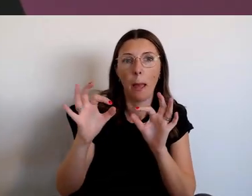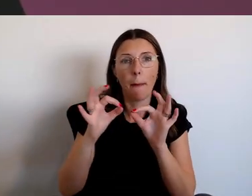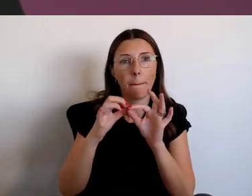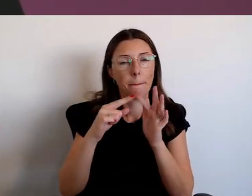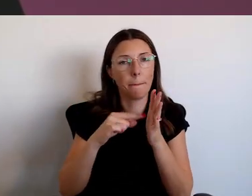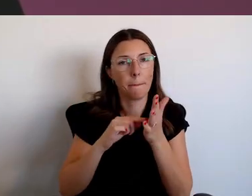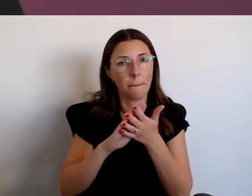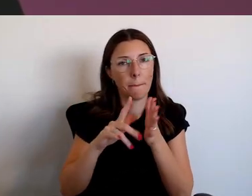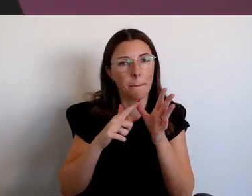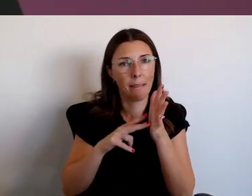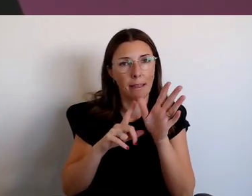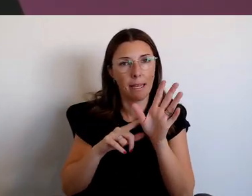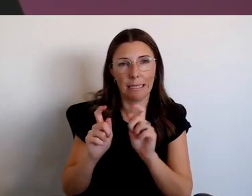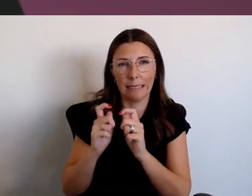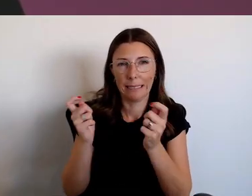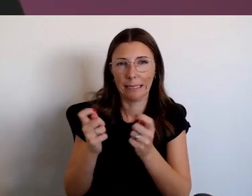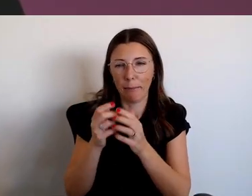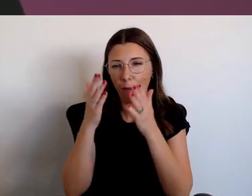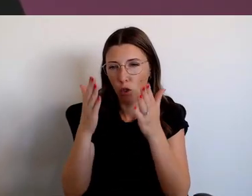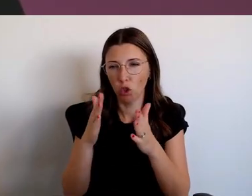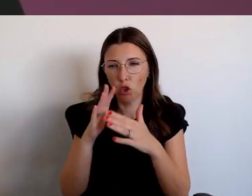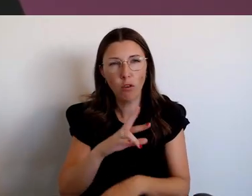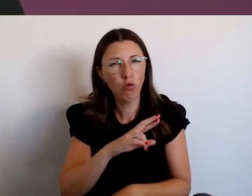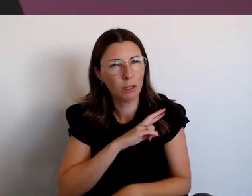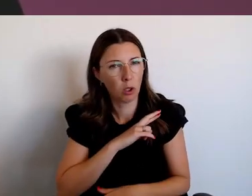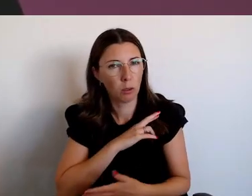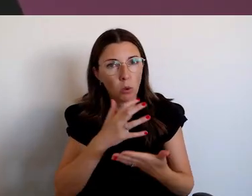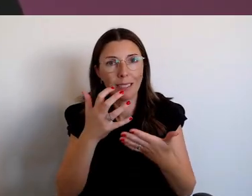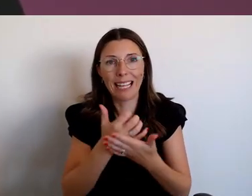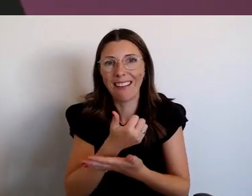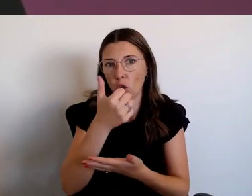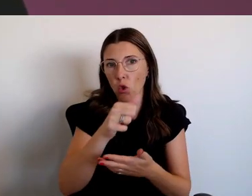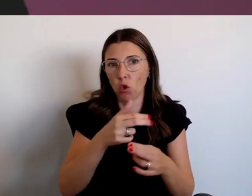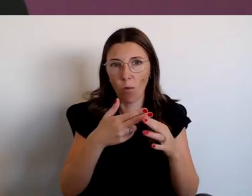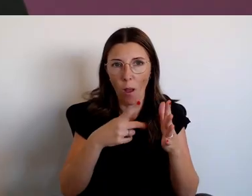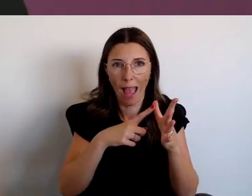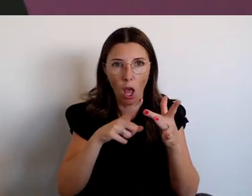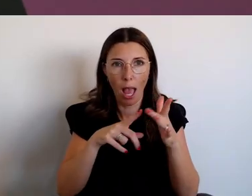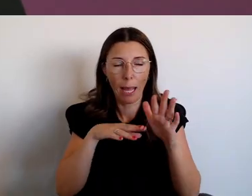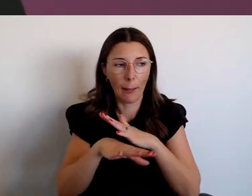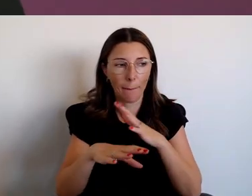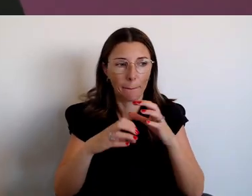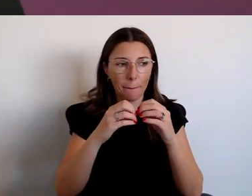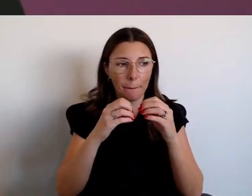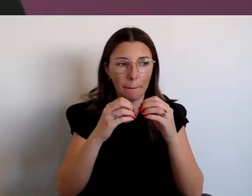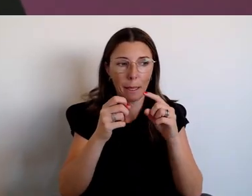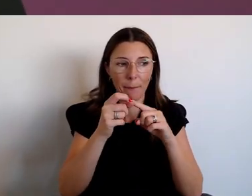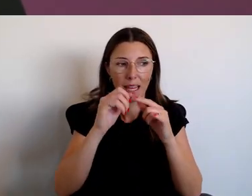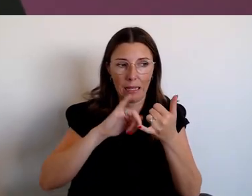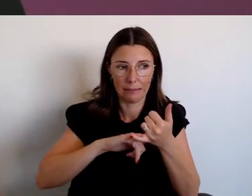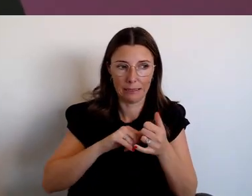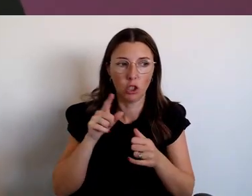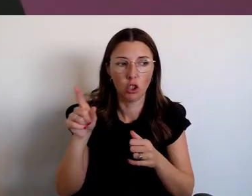on safe and responsible AI use in the VPS. Bethany has worked in the public service for over